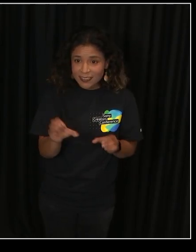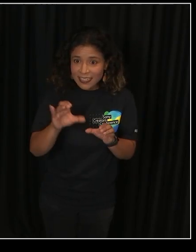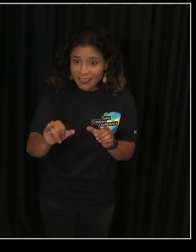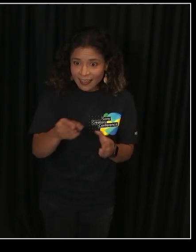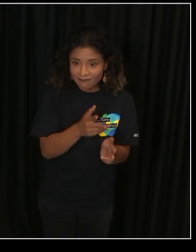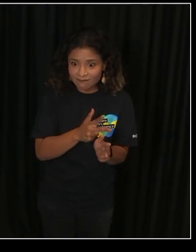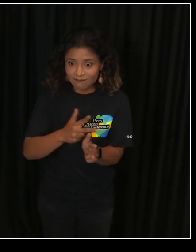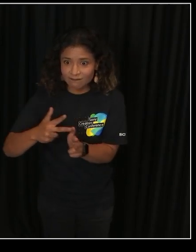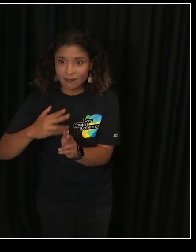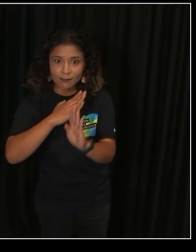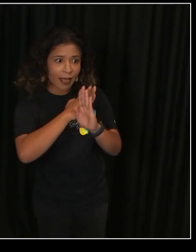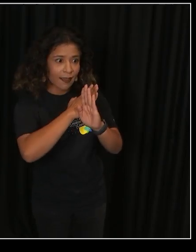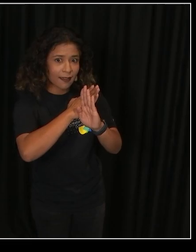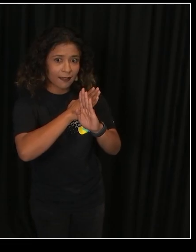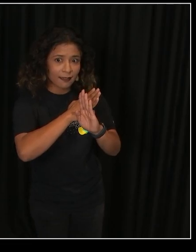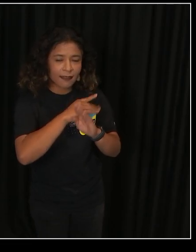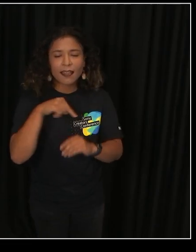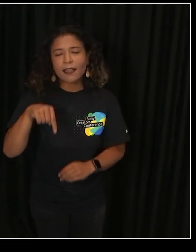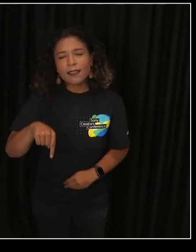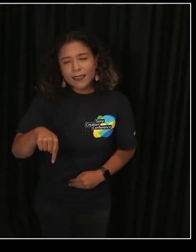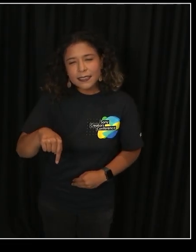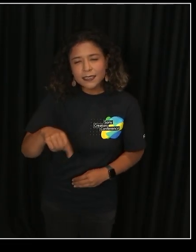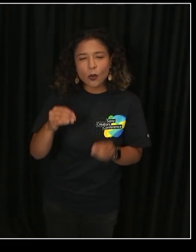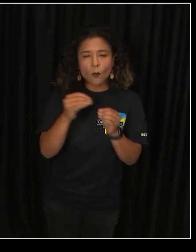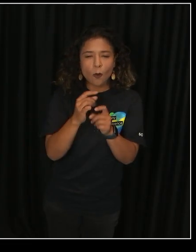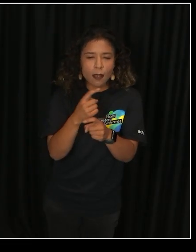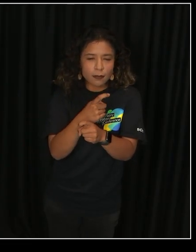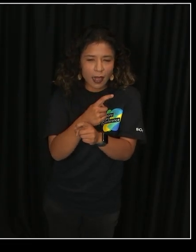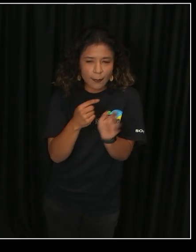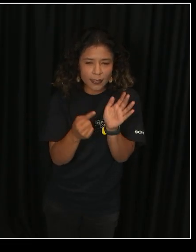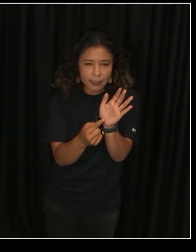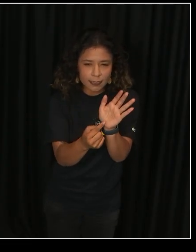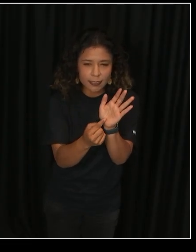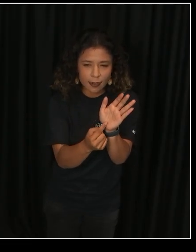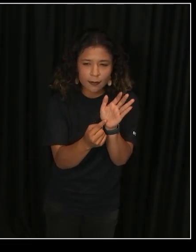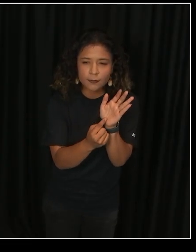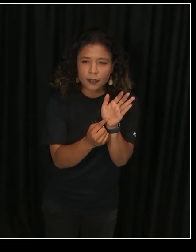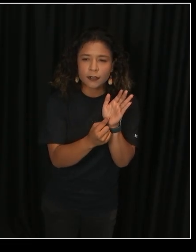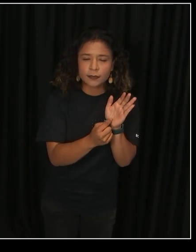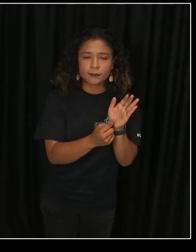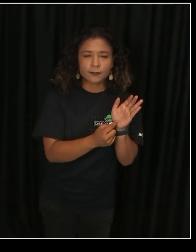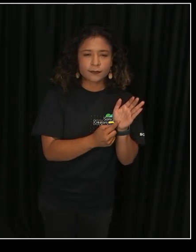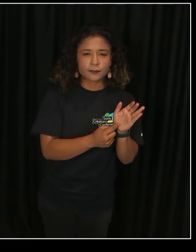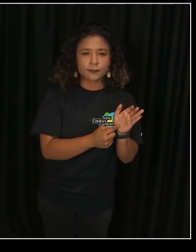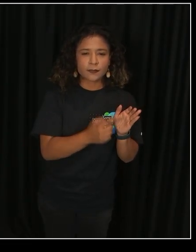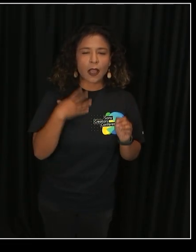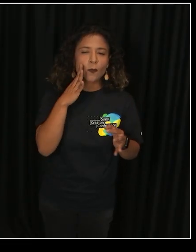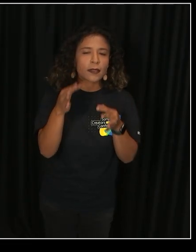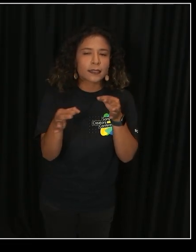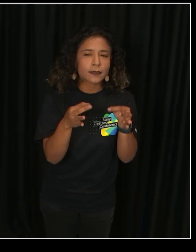This is a more complicated example, which Katano-san showed this morning. I'll explain it a little more now.